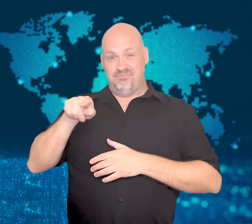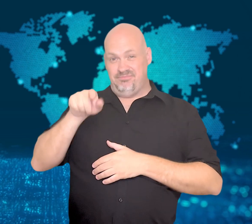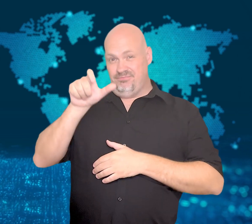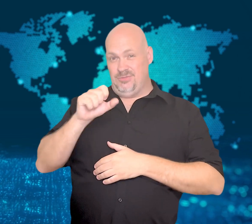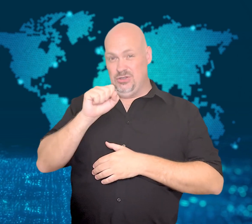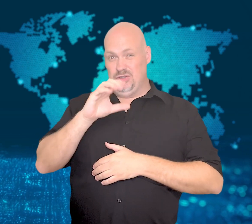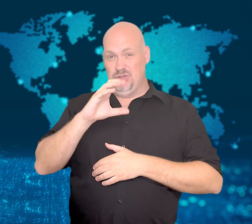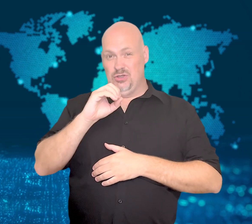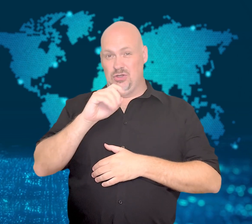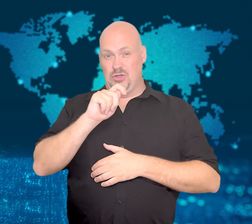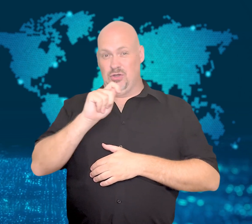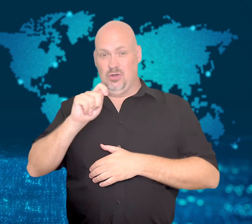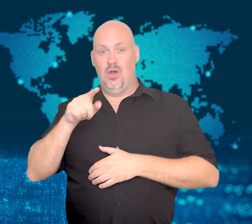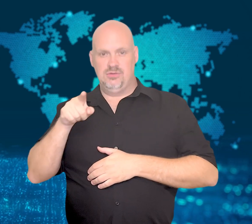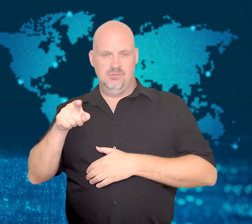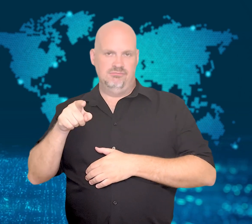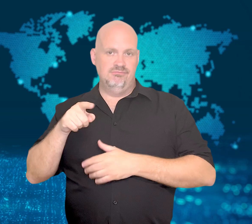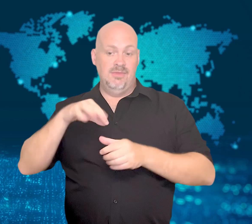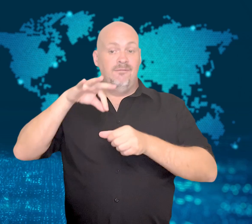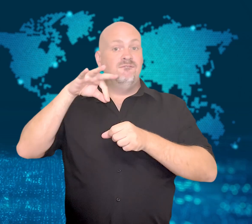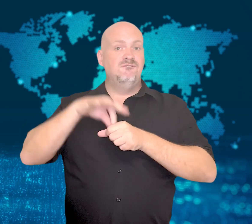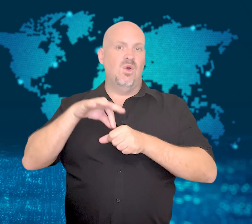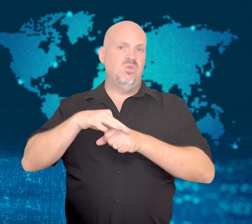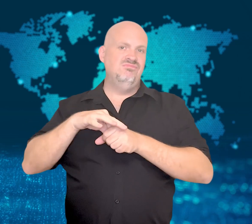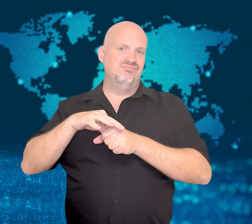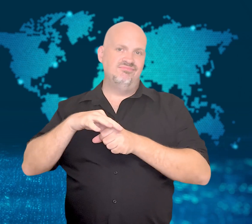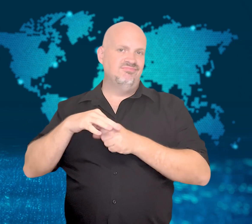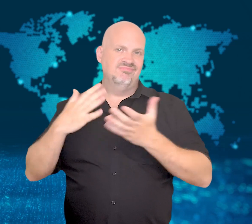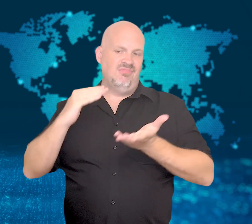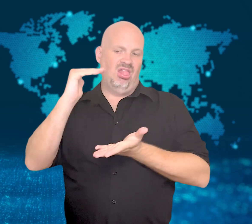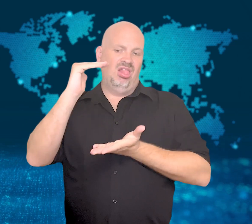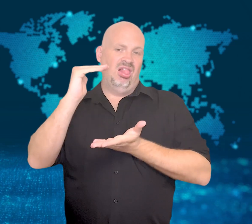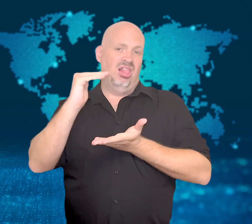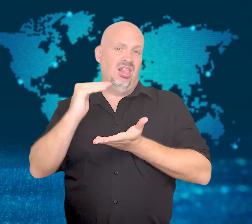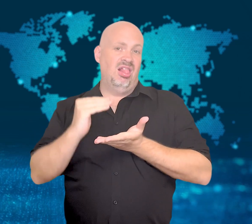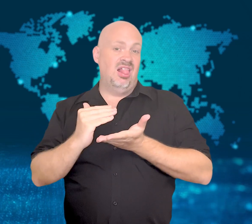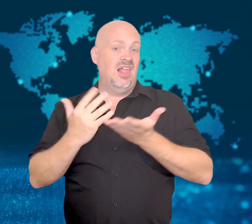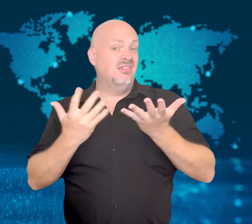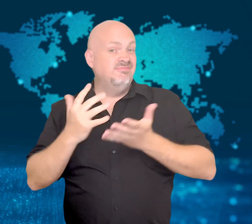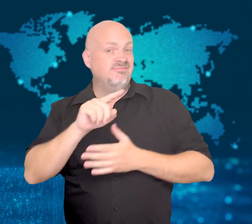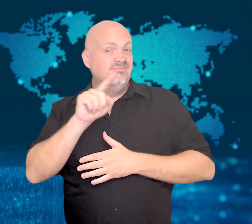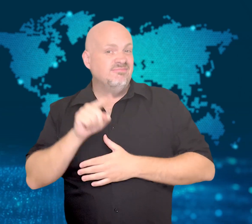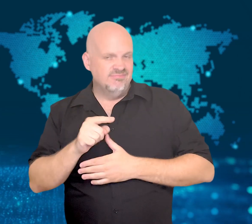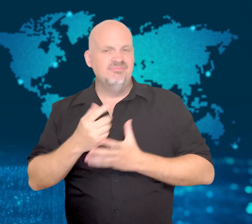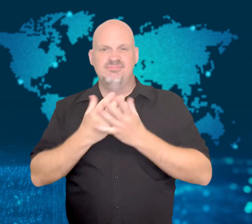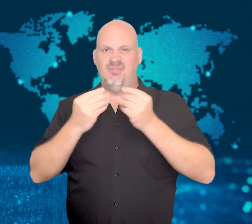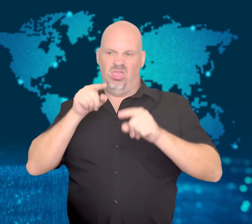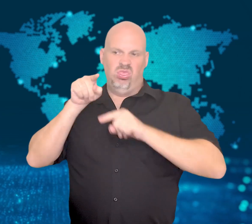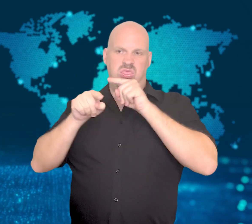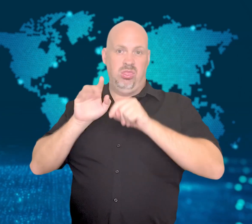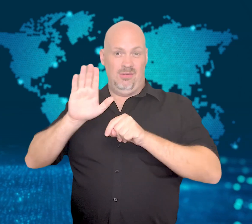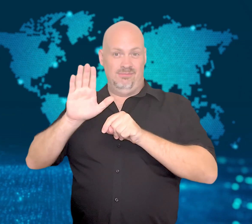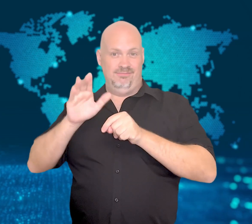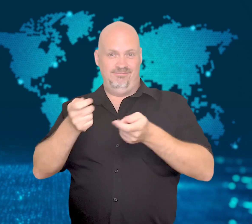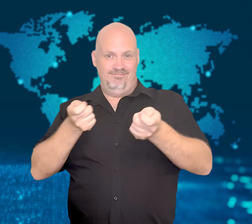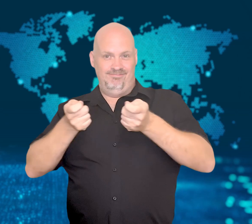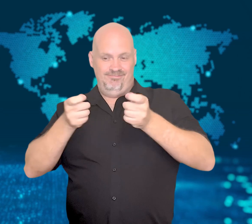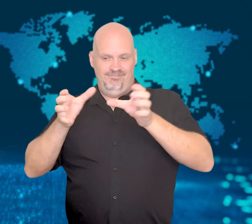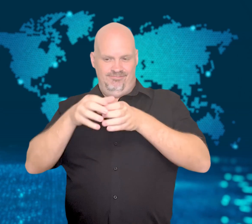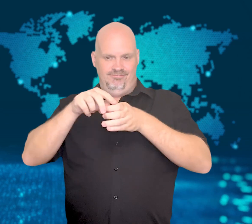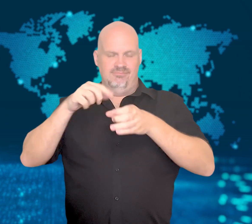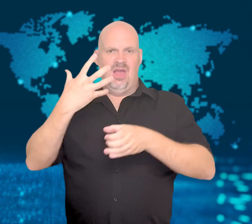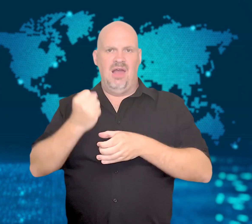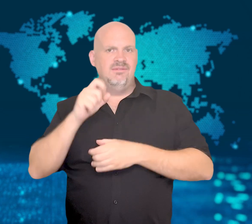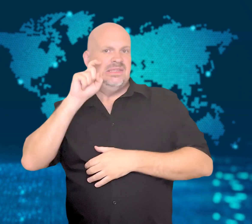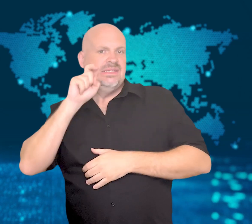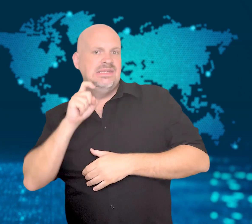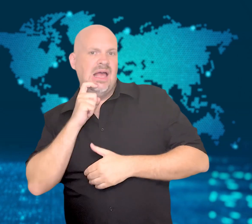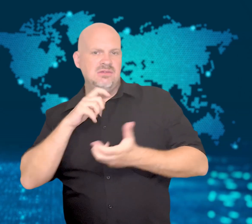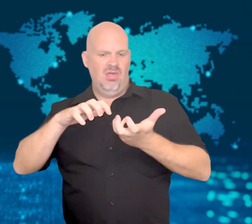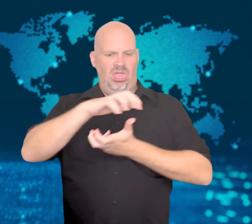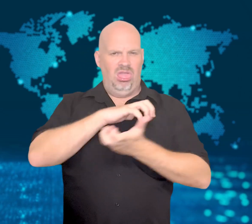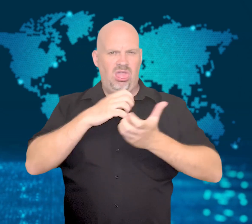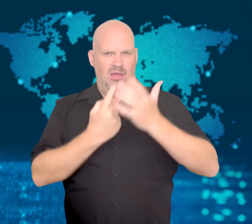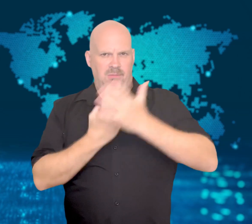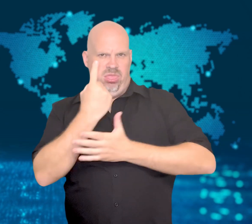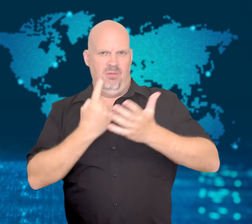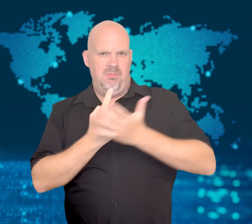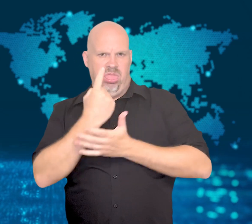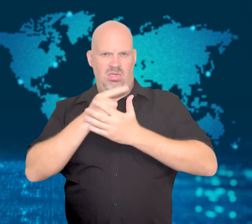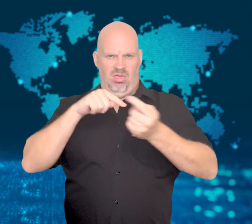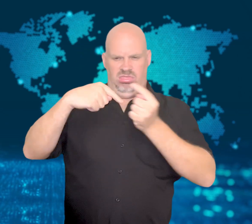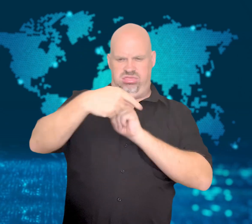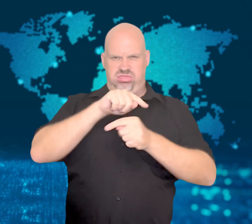the incumbent candidate, is now out of office.